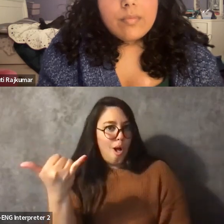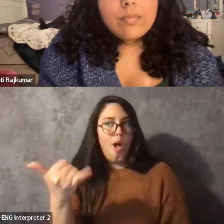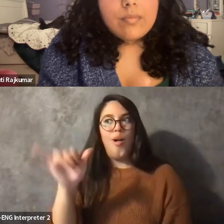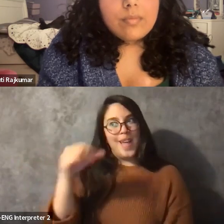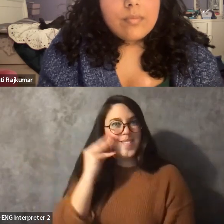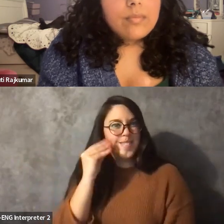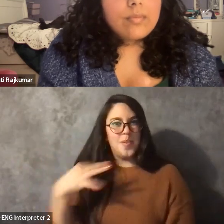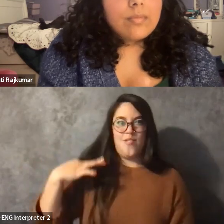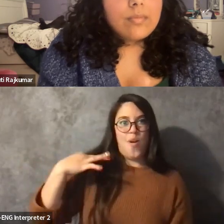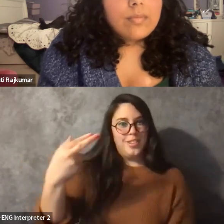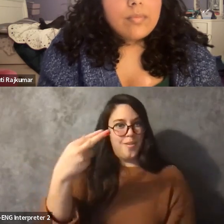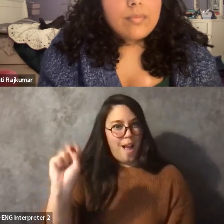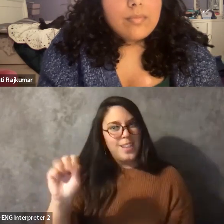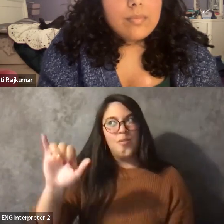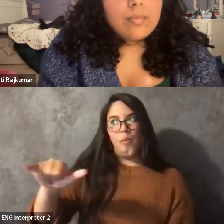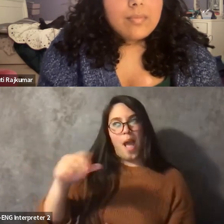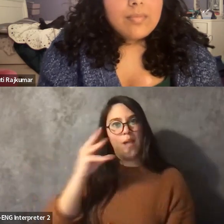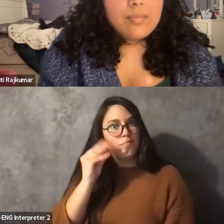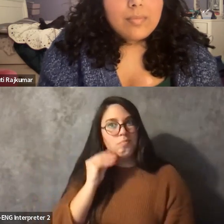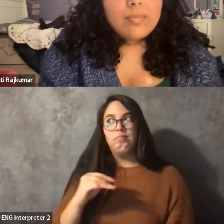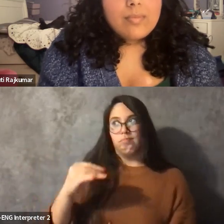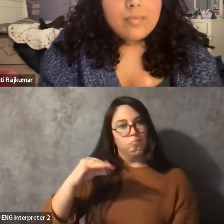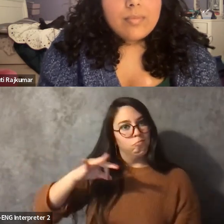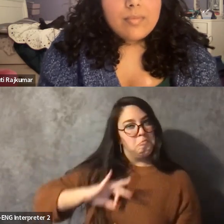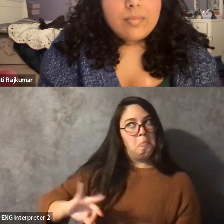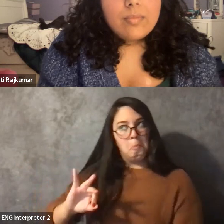but I don't think that I started -- but I think that like when my focus would always feel